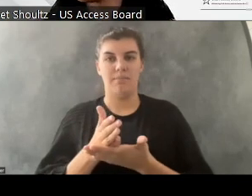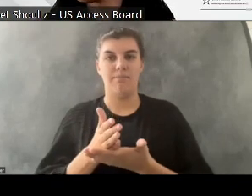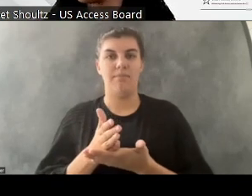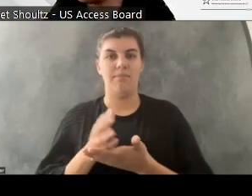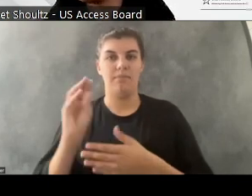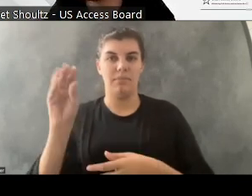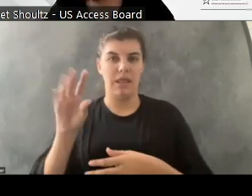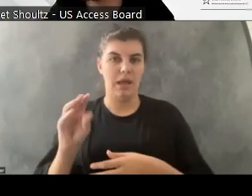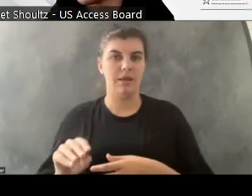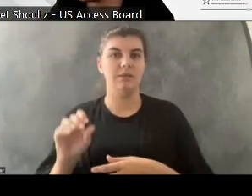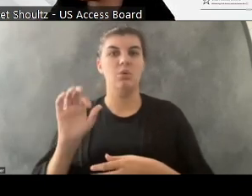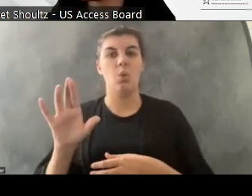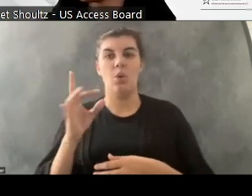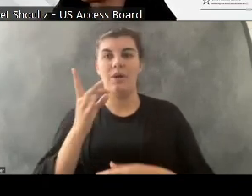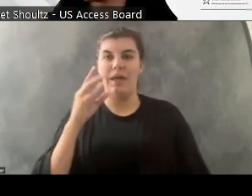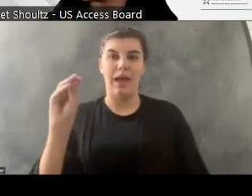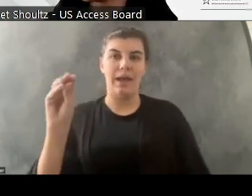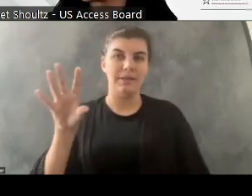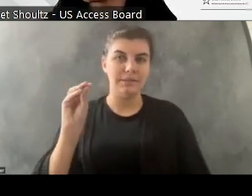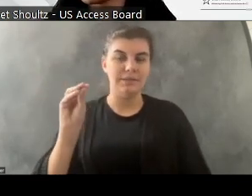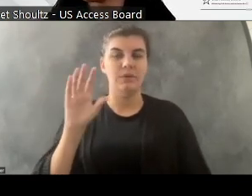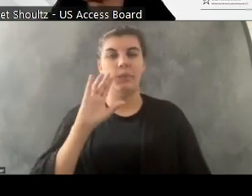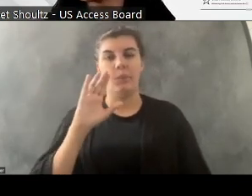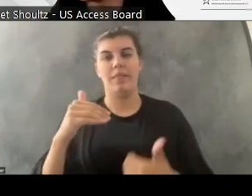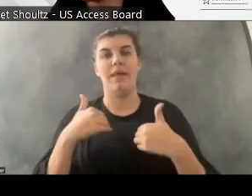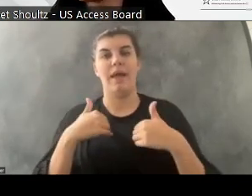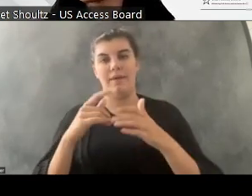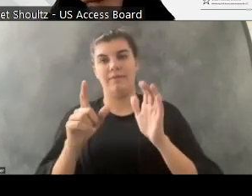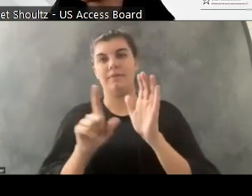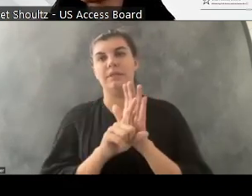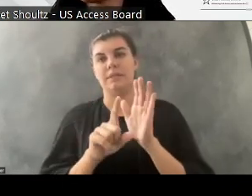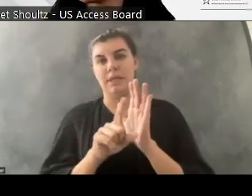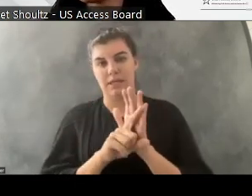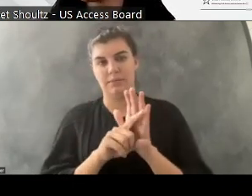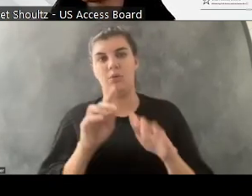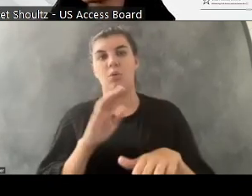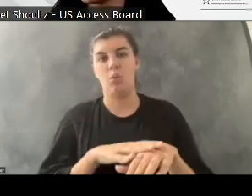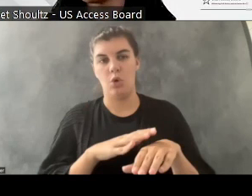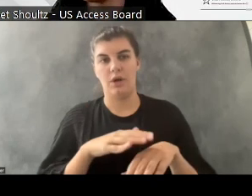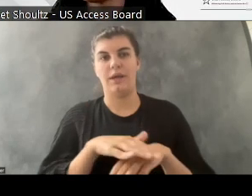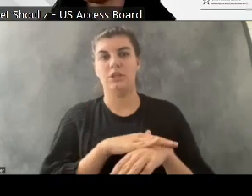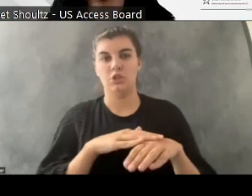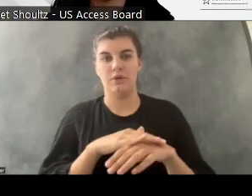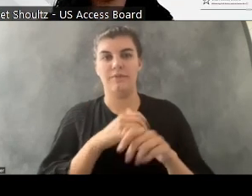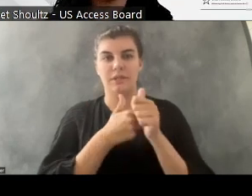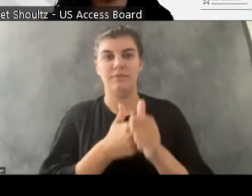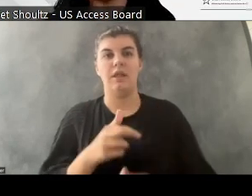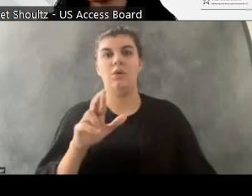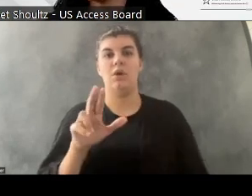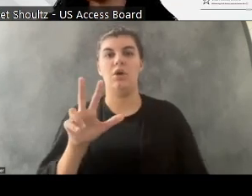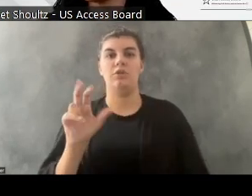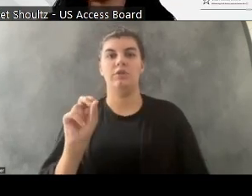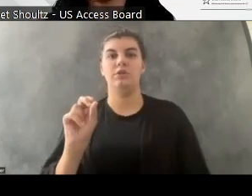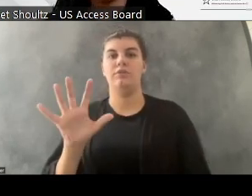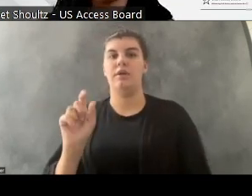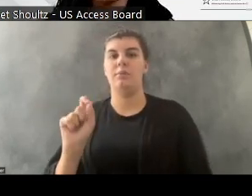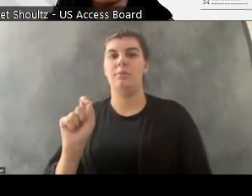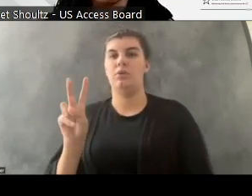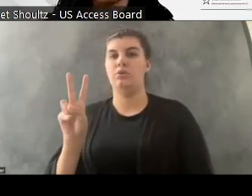or traffic signals shall have detectable warning surfaces complying with R305.2.8."